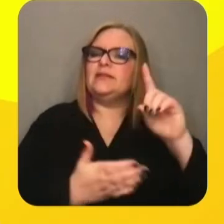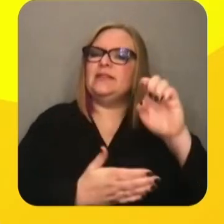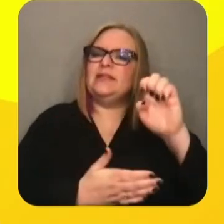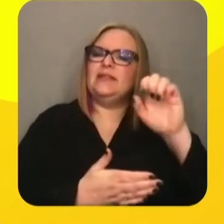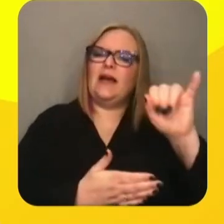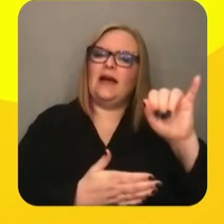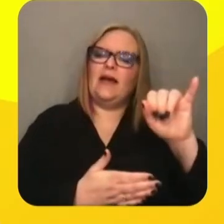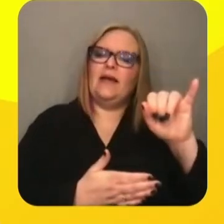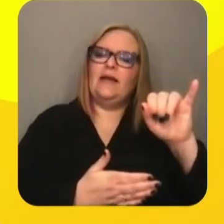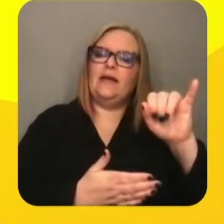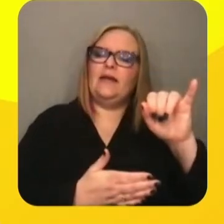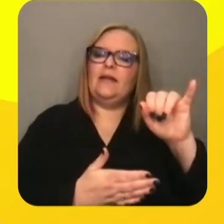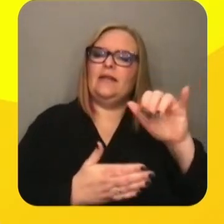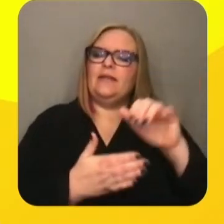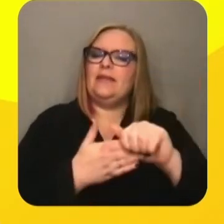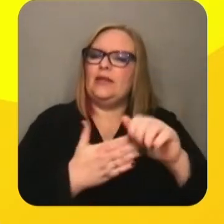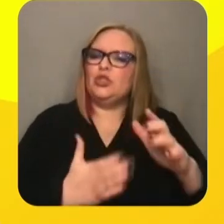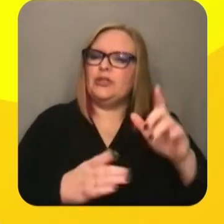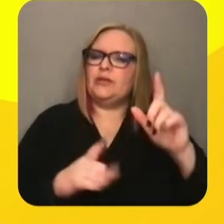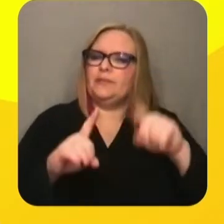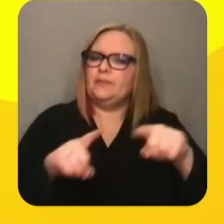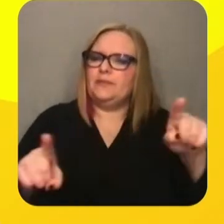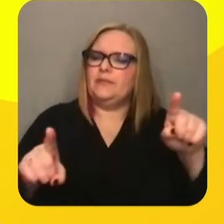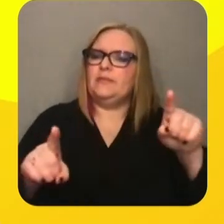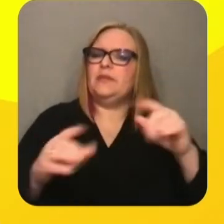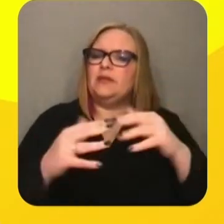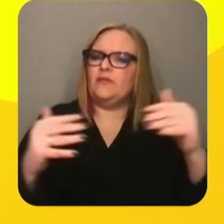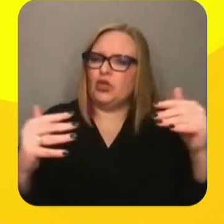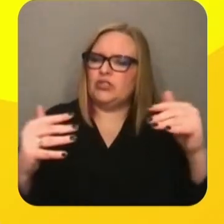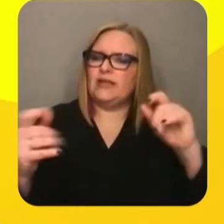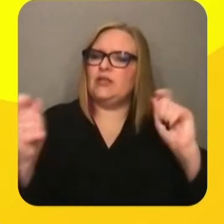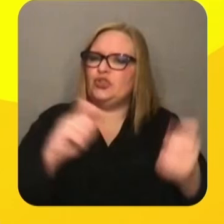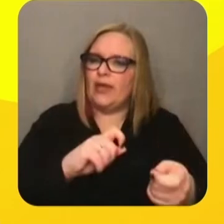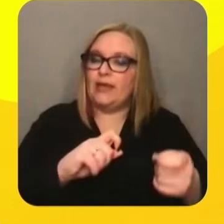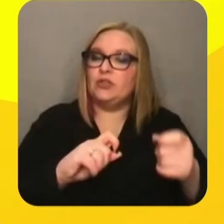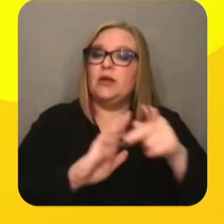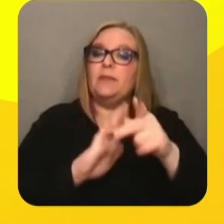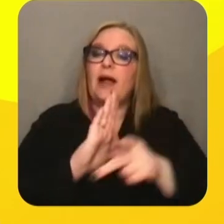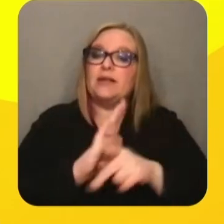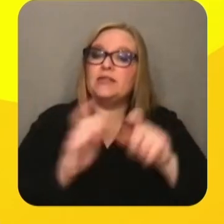to about 40% of my time at departure. I think changing policies and being really public about this shift in